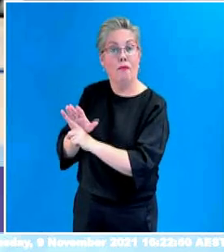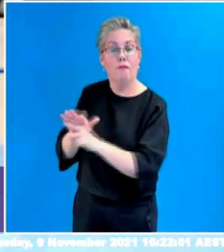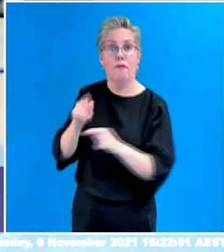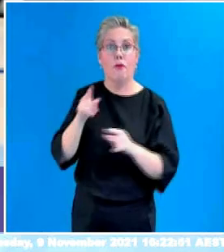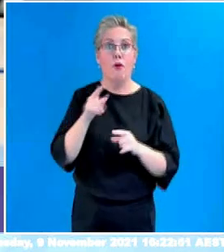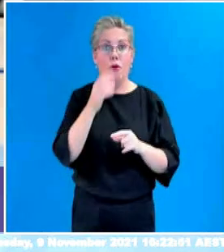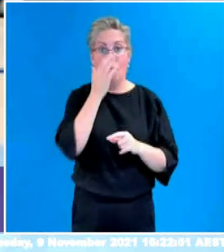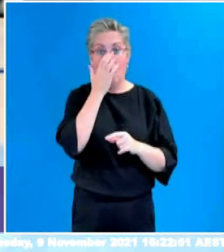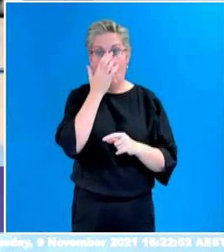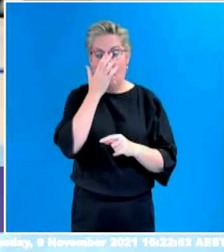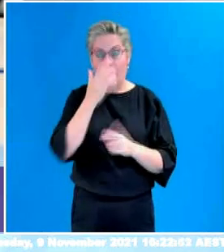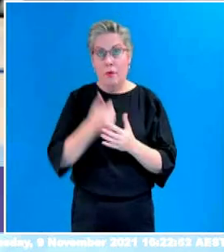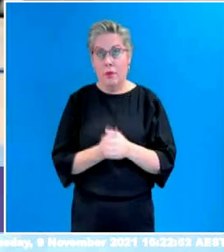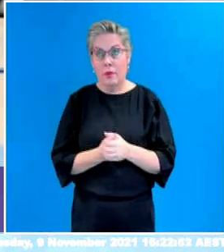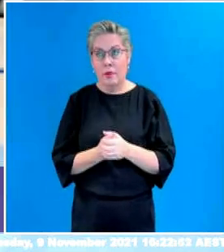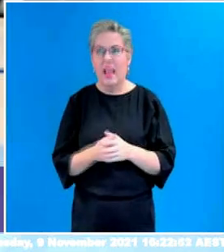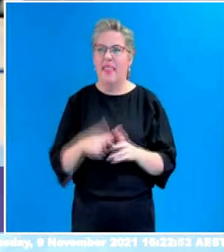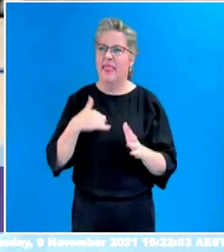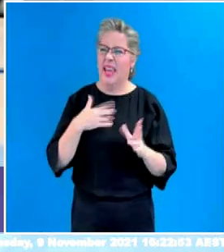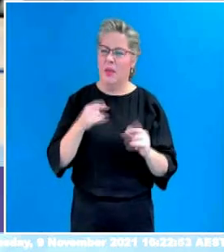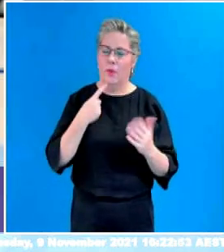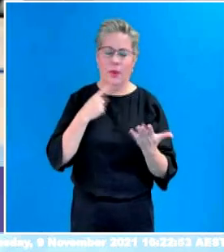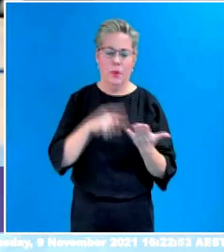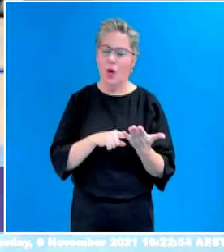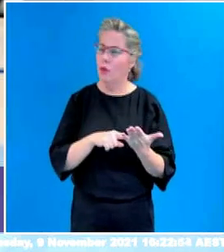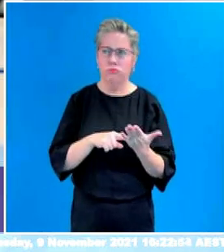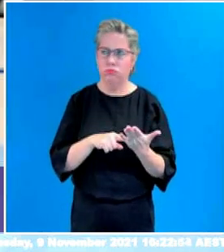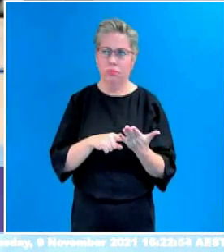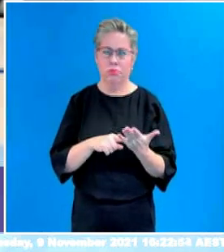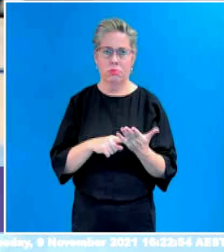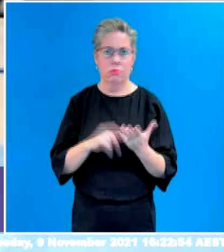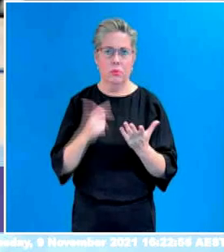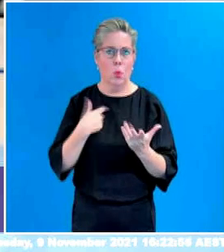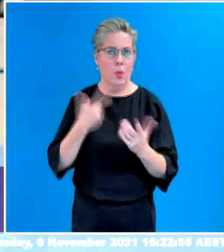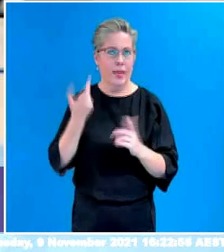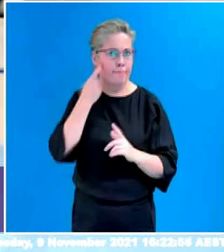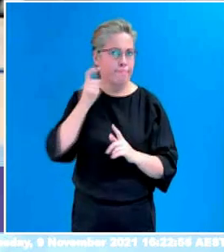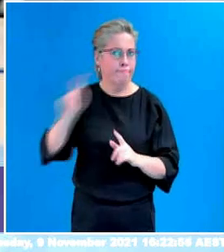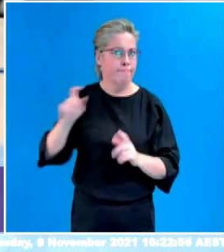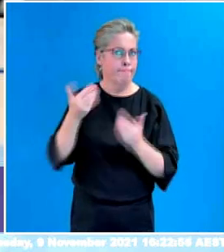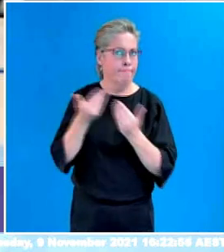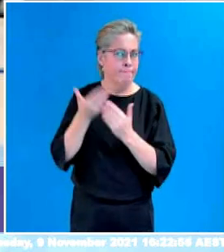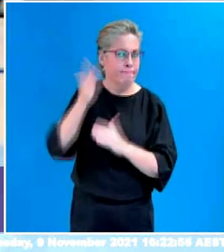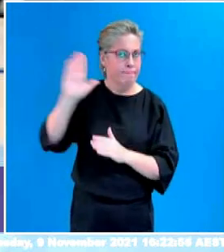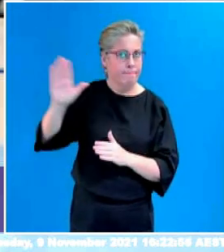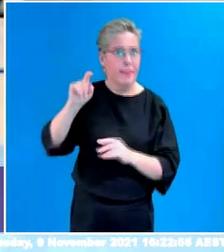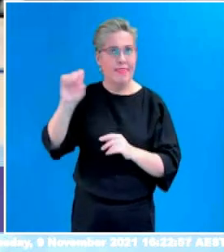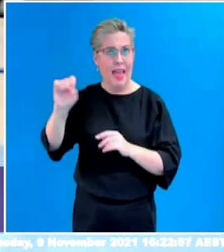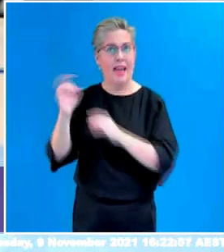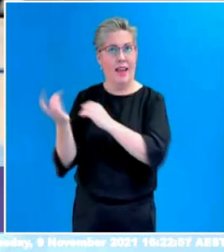that's the approach we would bring. So we would do a legal analysis of what has been said and see whether that